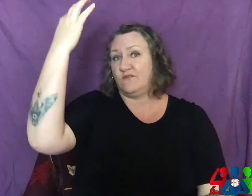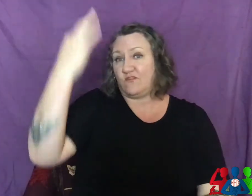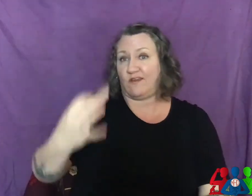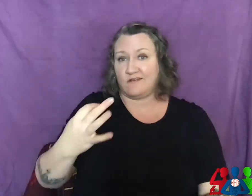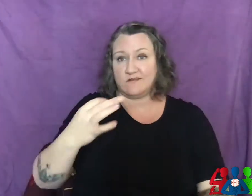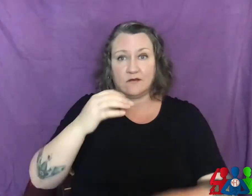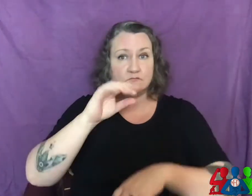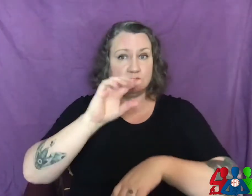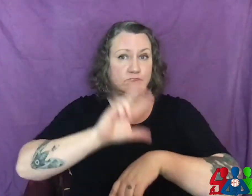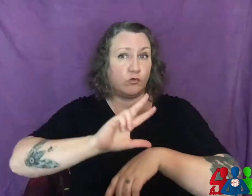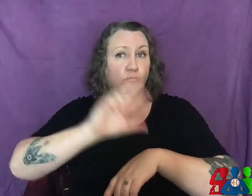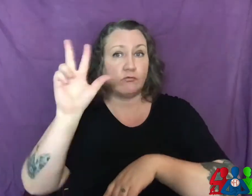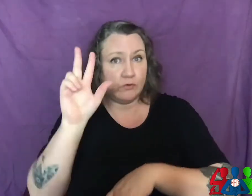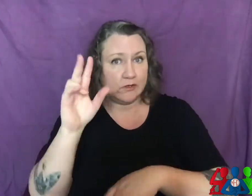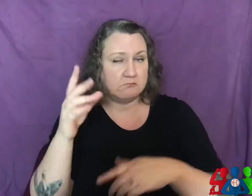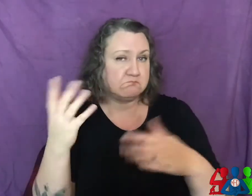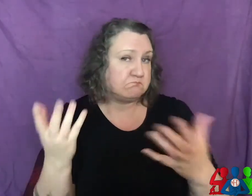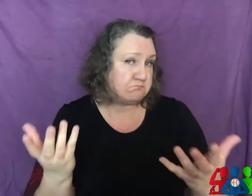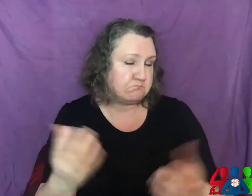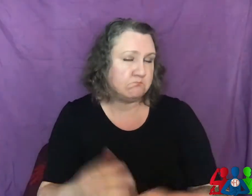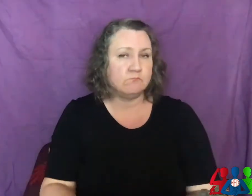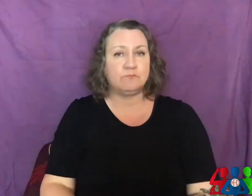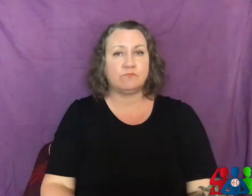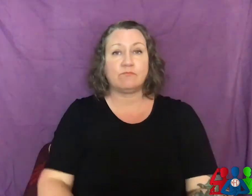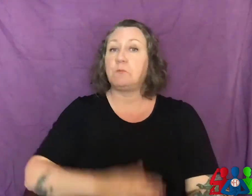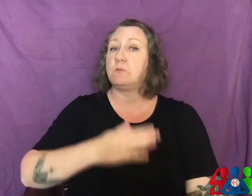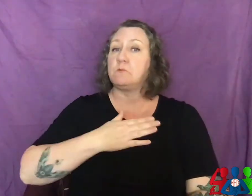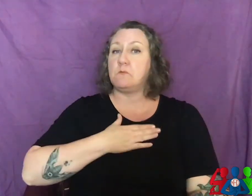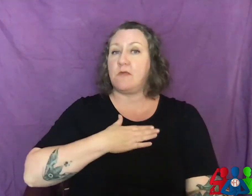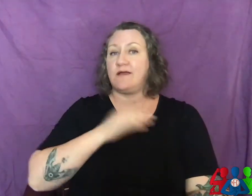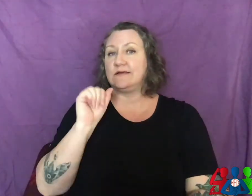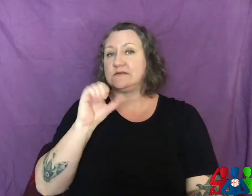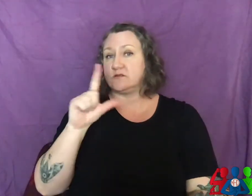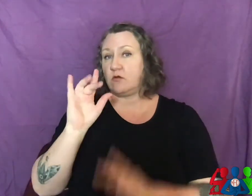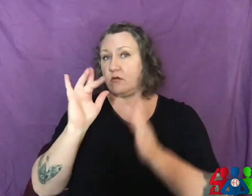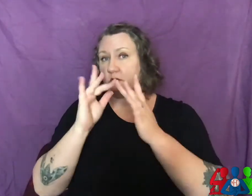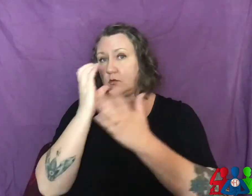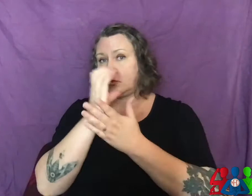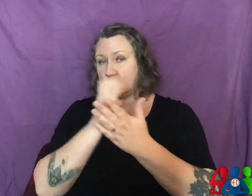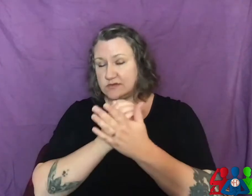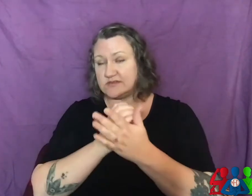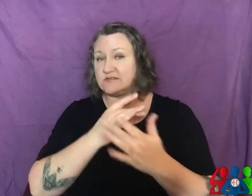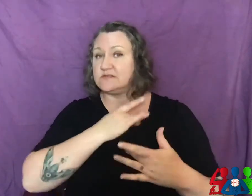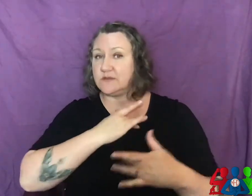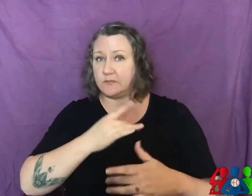week. As an example, you could set your assignments to be due on Tuesdays and Fridays at three